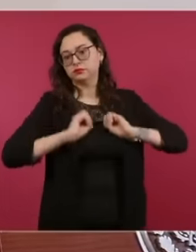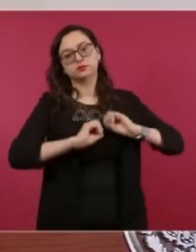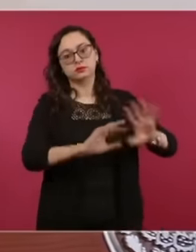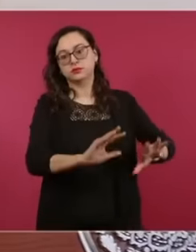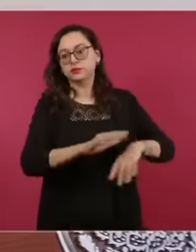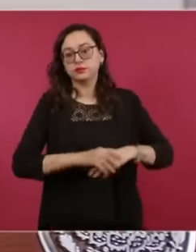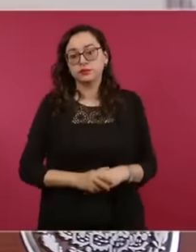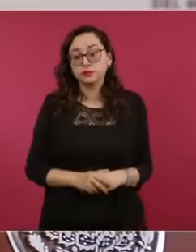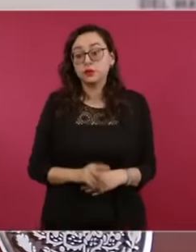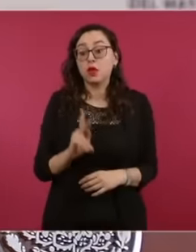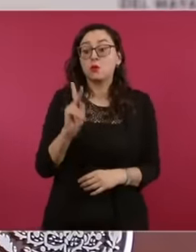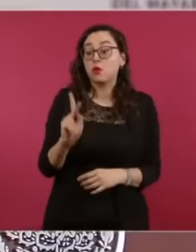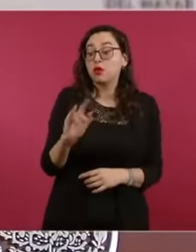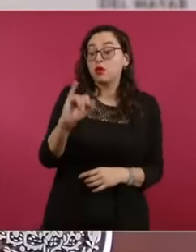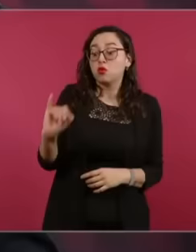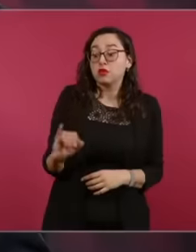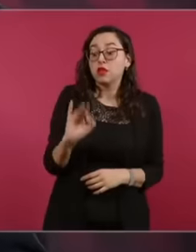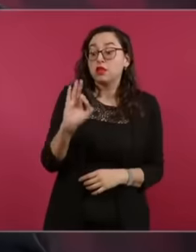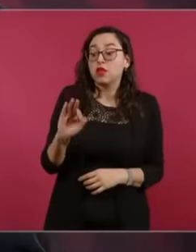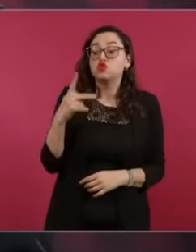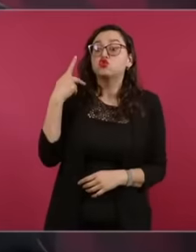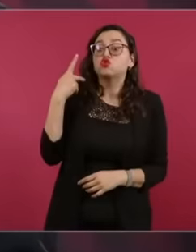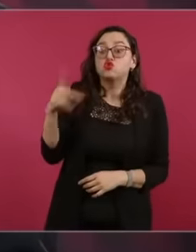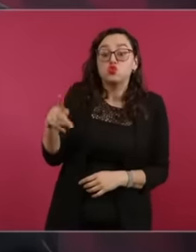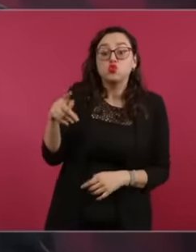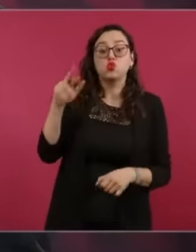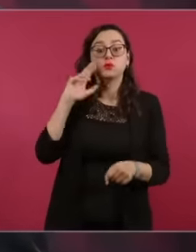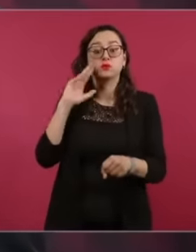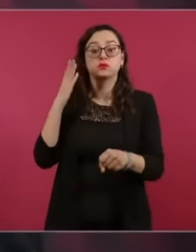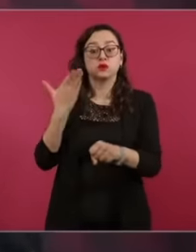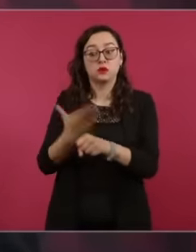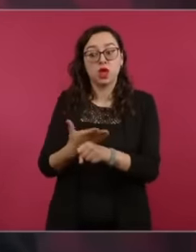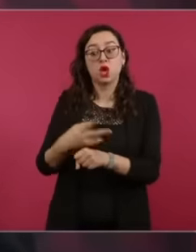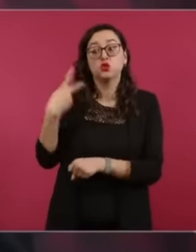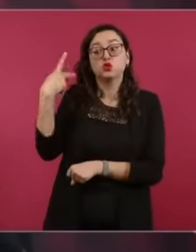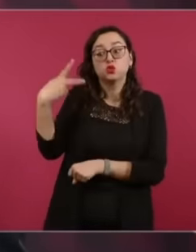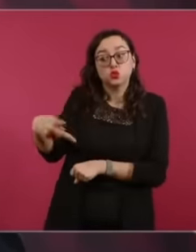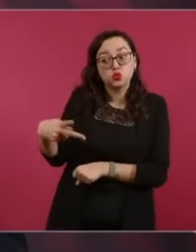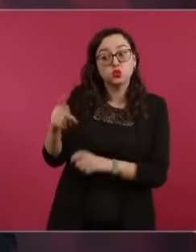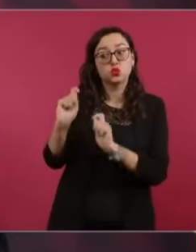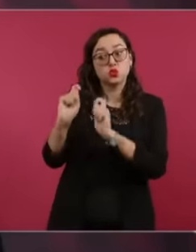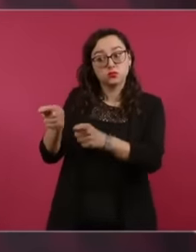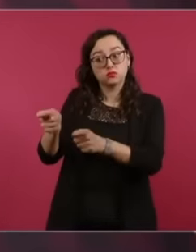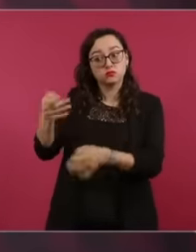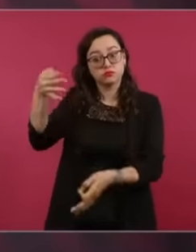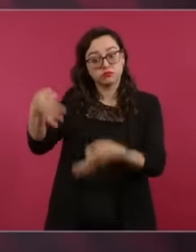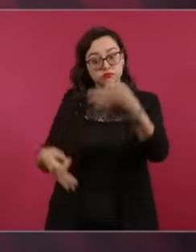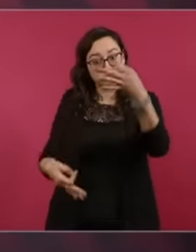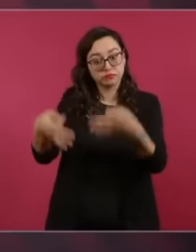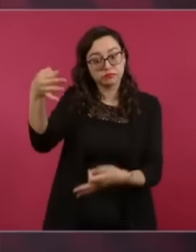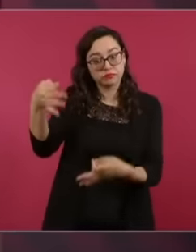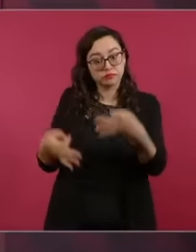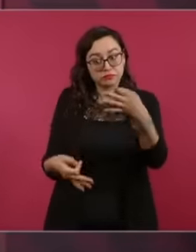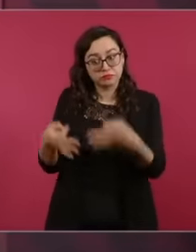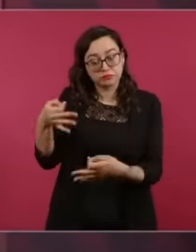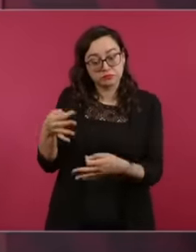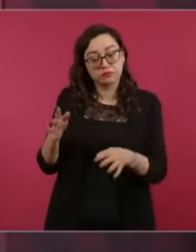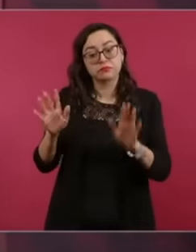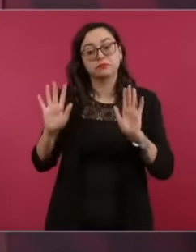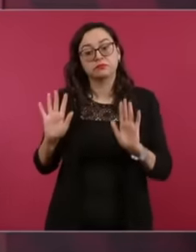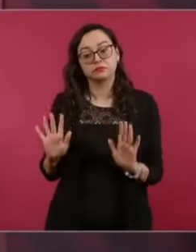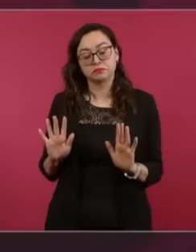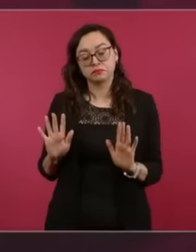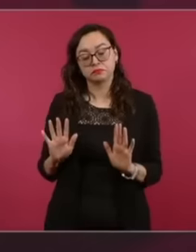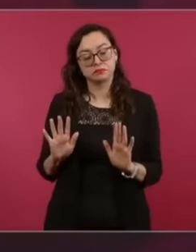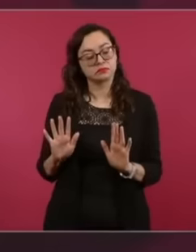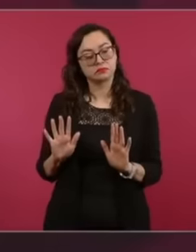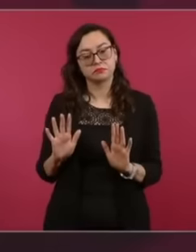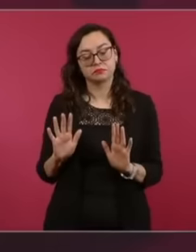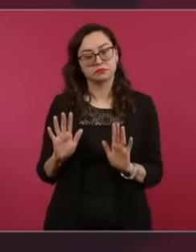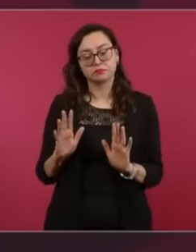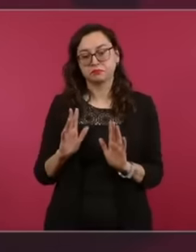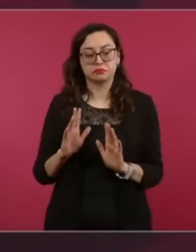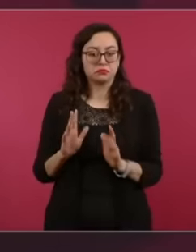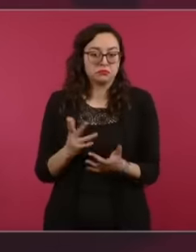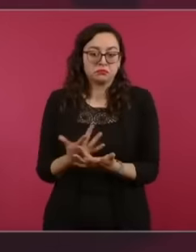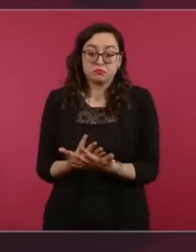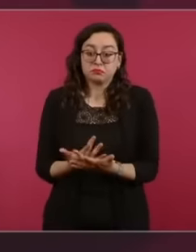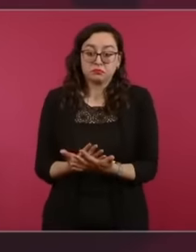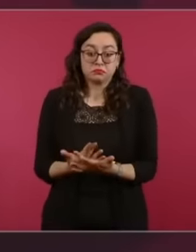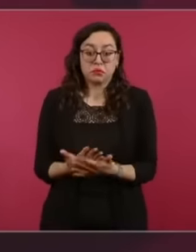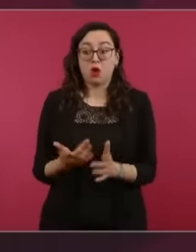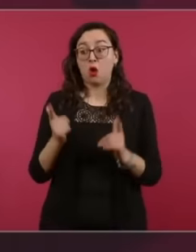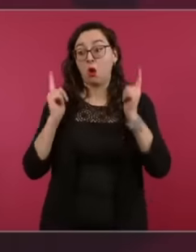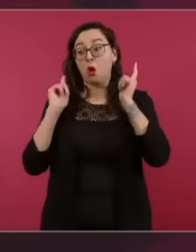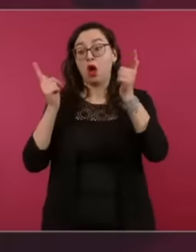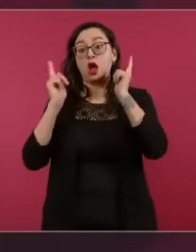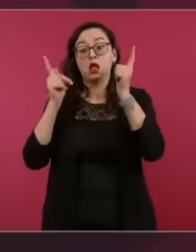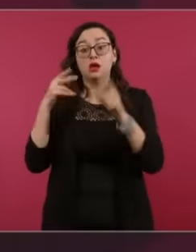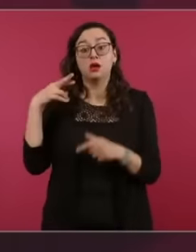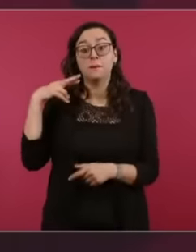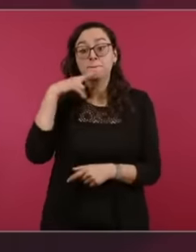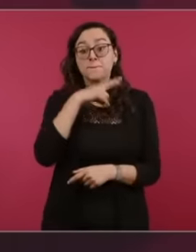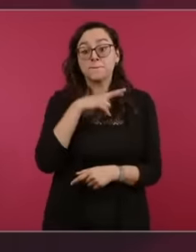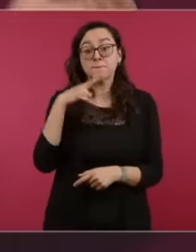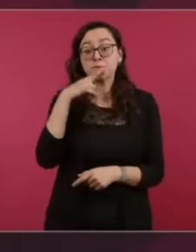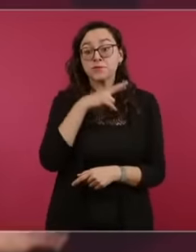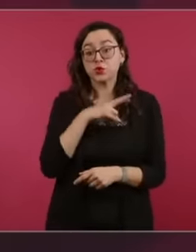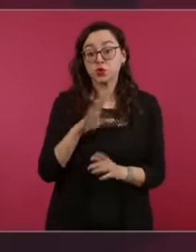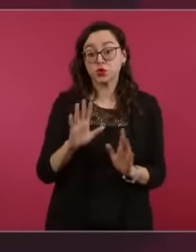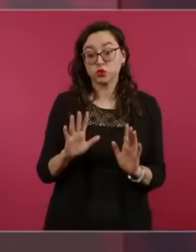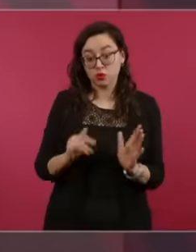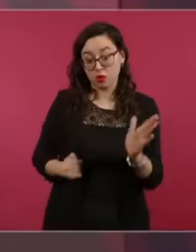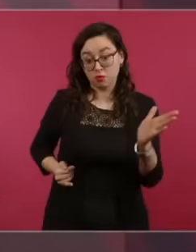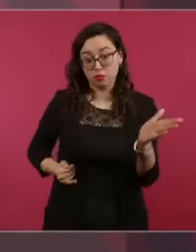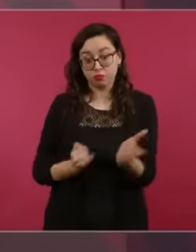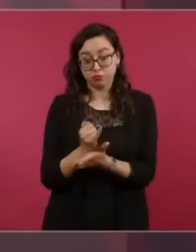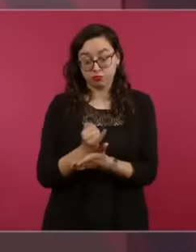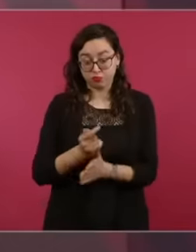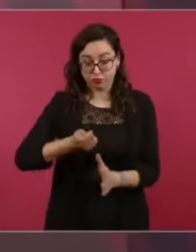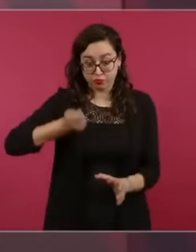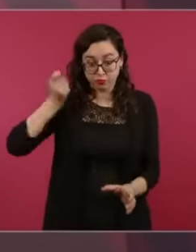the one who is responsible for resolving this matter, to do so promptly, that is, to ensure that there is